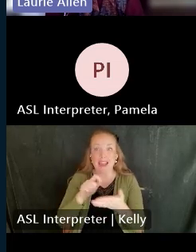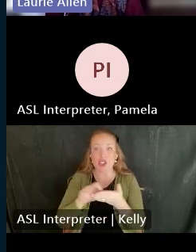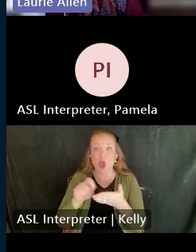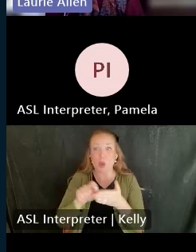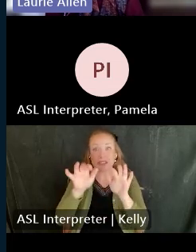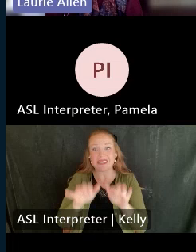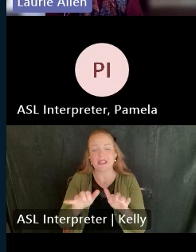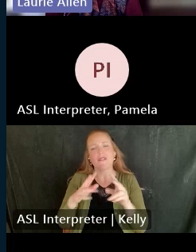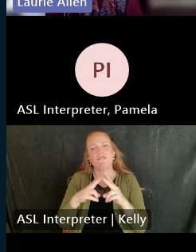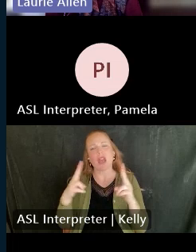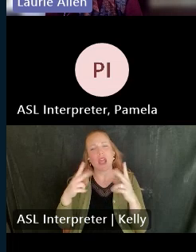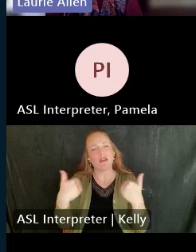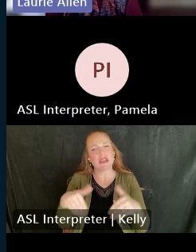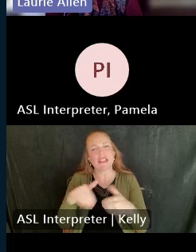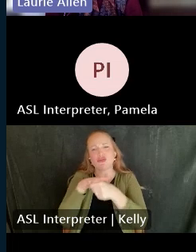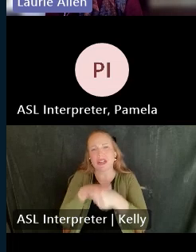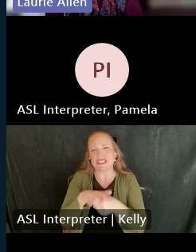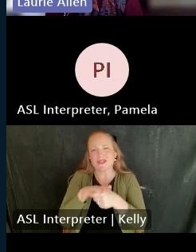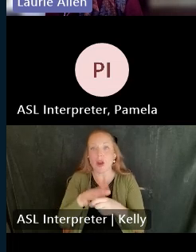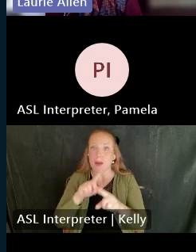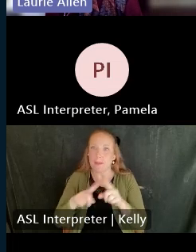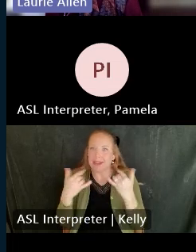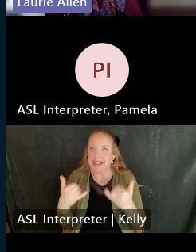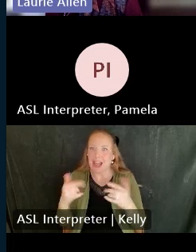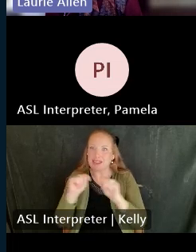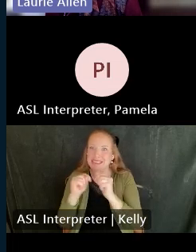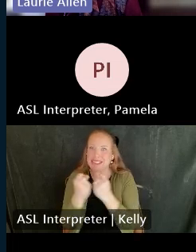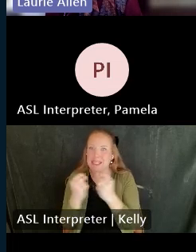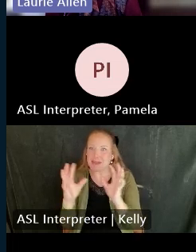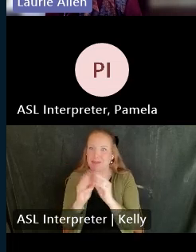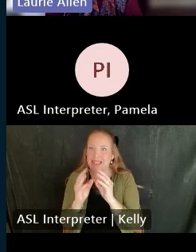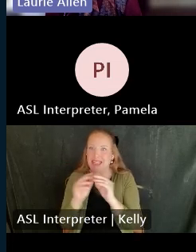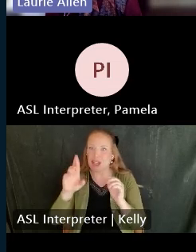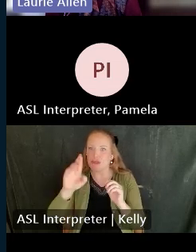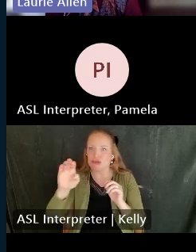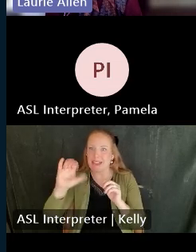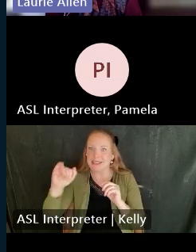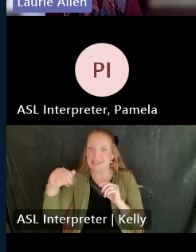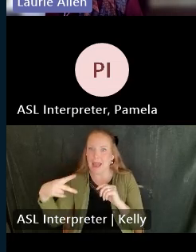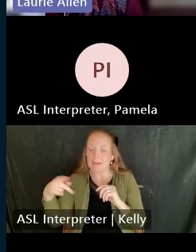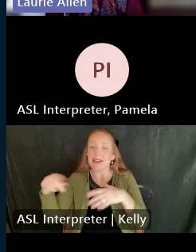And now I've got Teams meeting recap, which summarizes my meetings and gives me the action items.